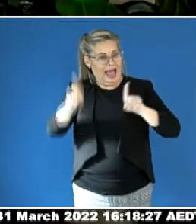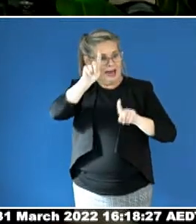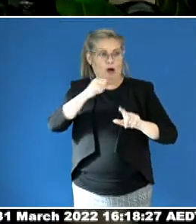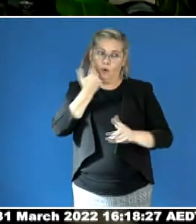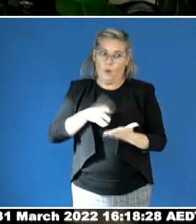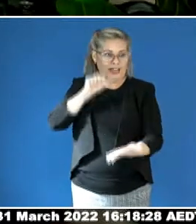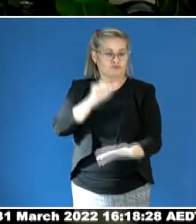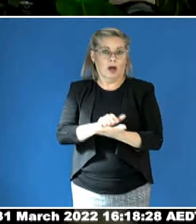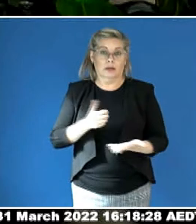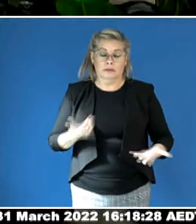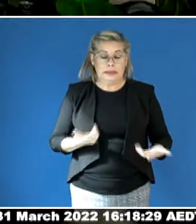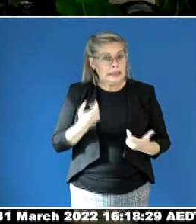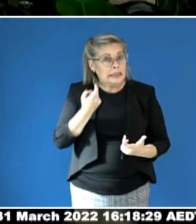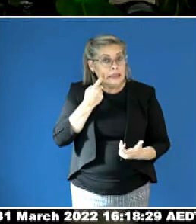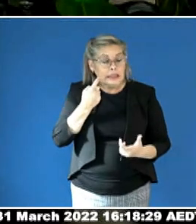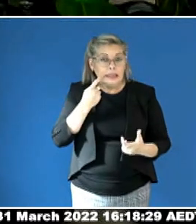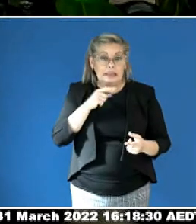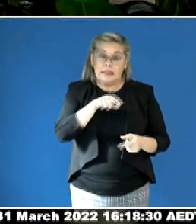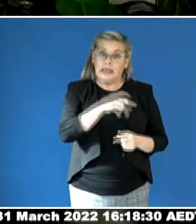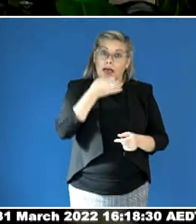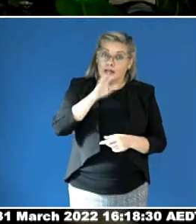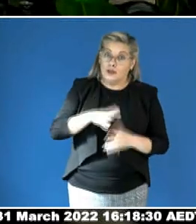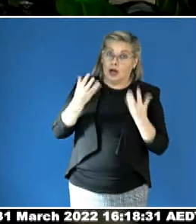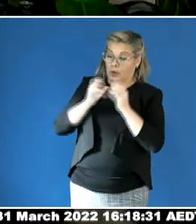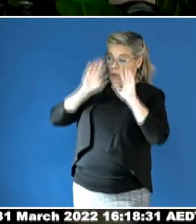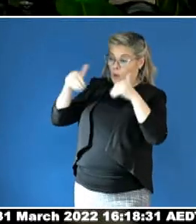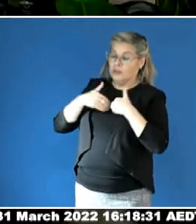Both processes are intended to develop a relationship that an adult then leverages to